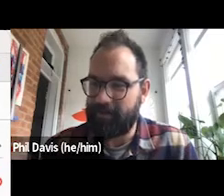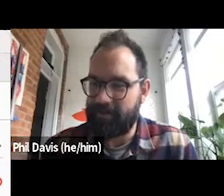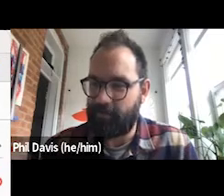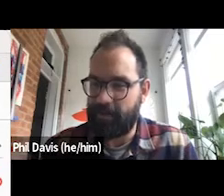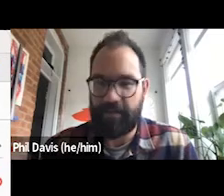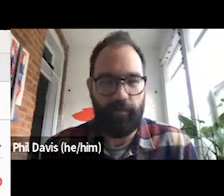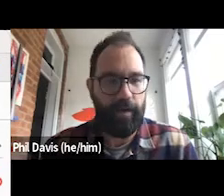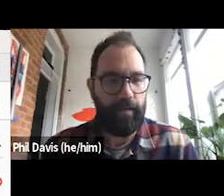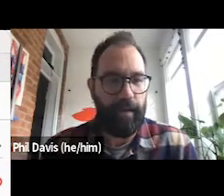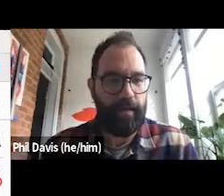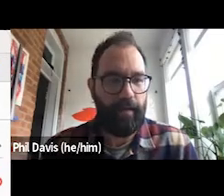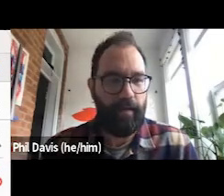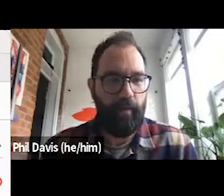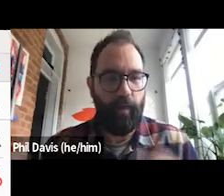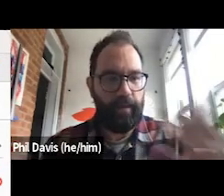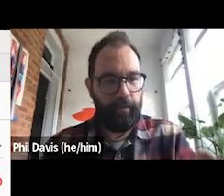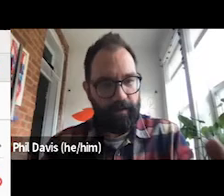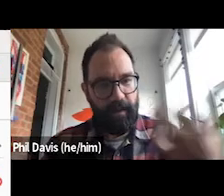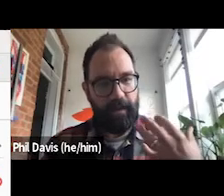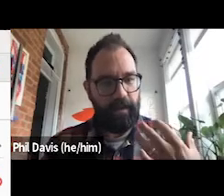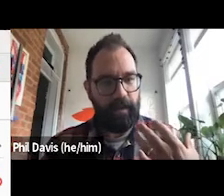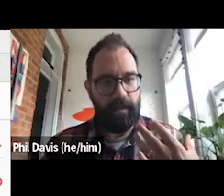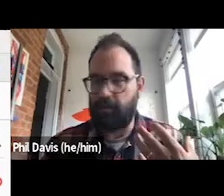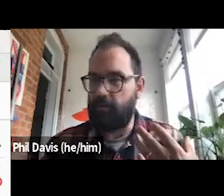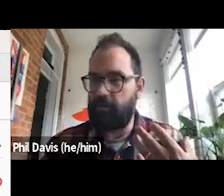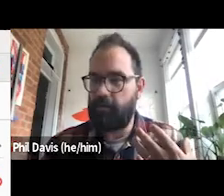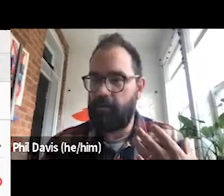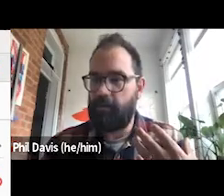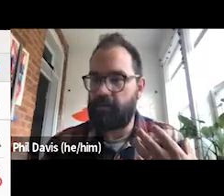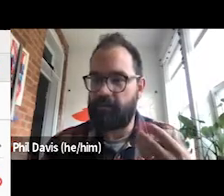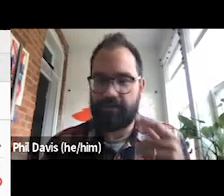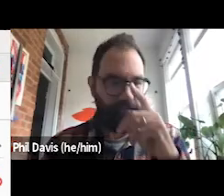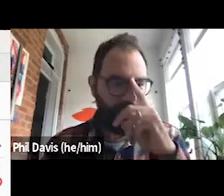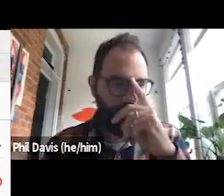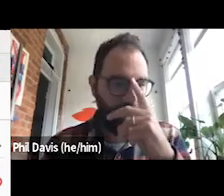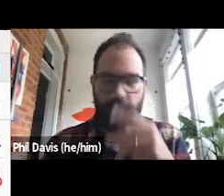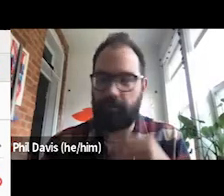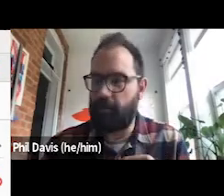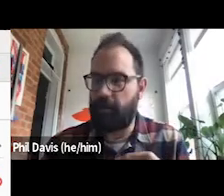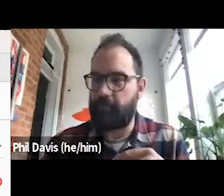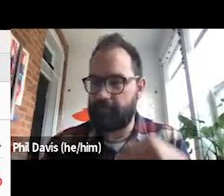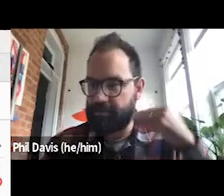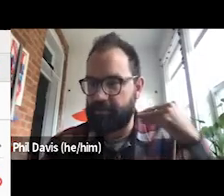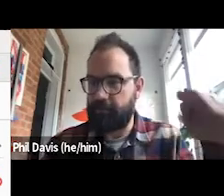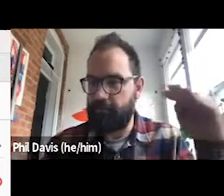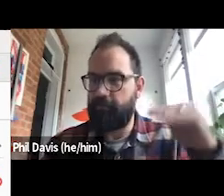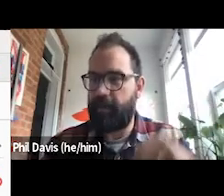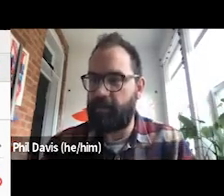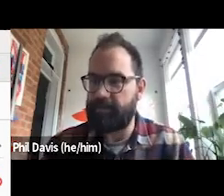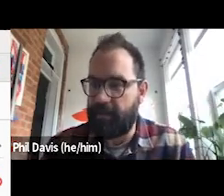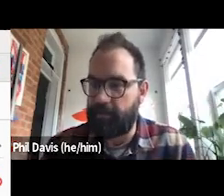This is a project where like what you're taking in in terms of funding should balance out